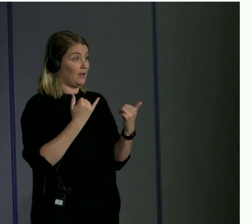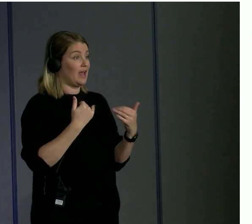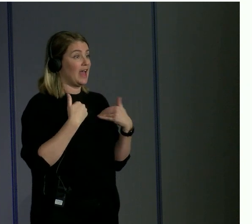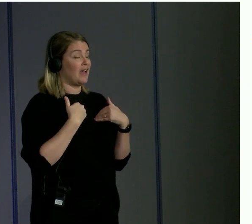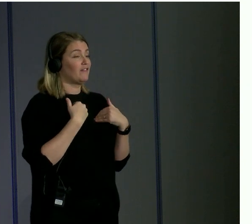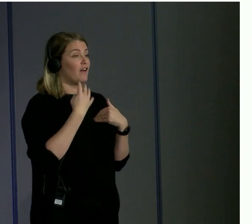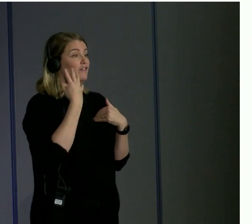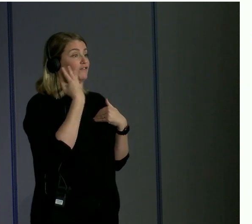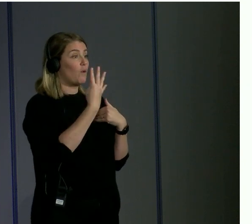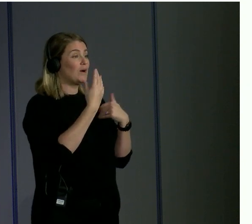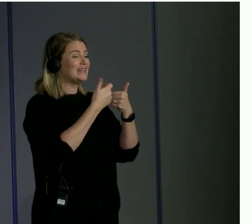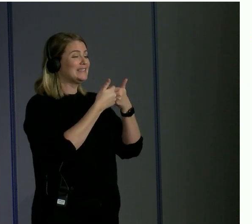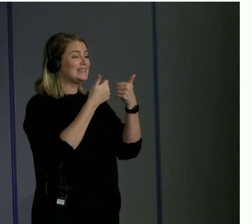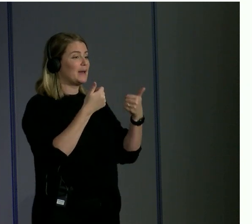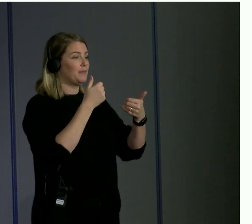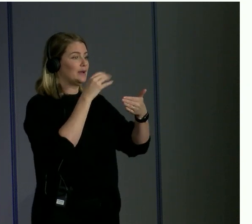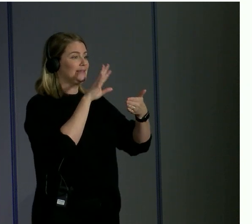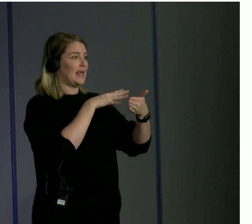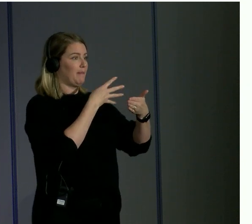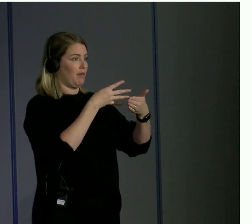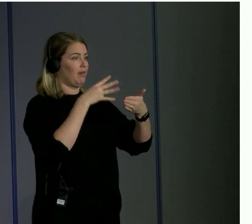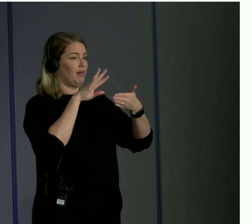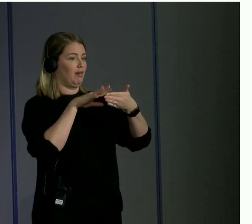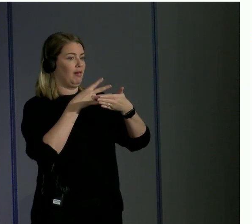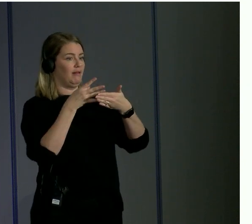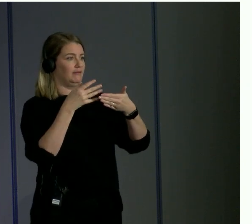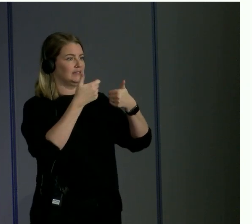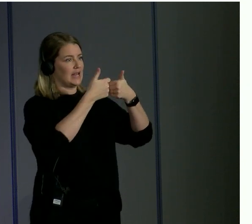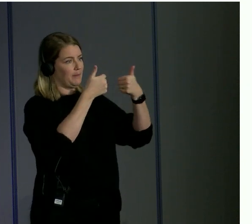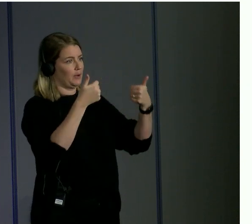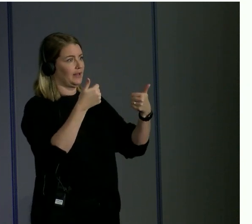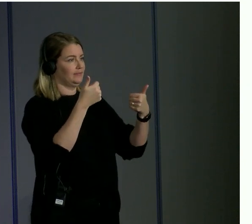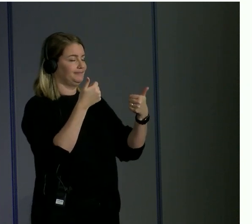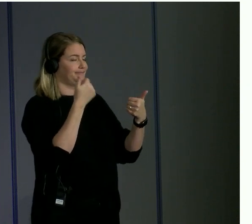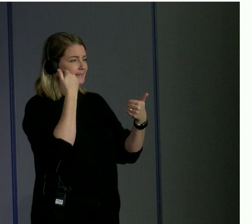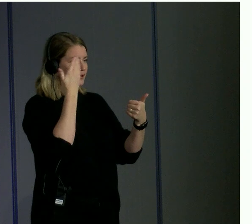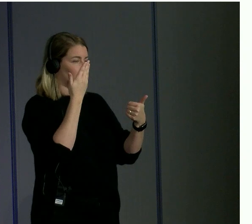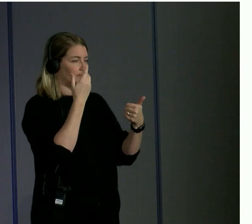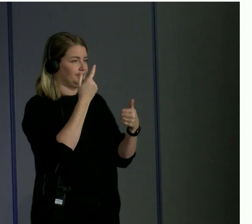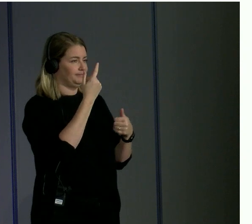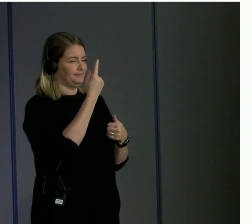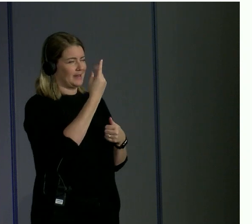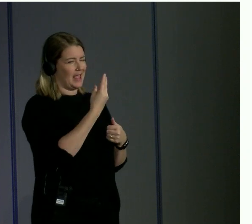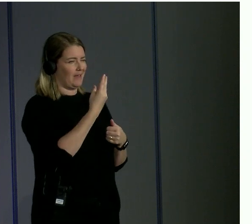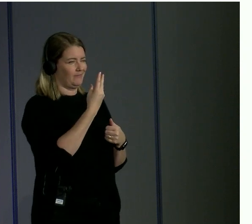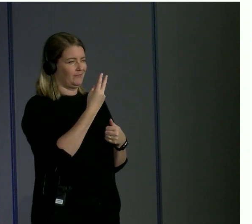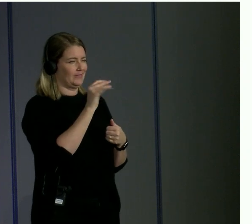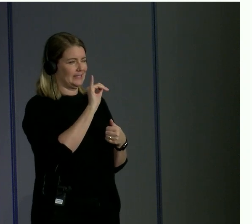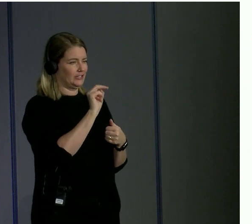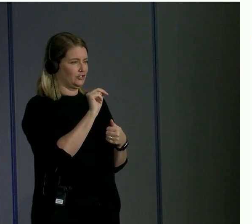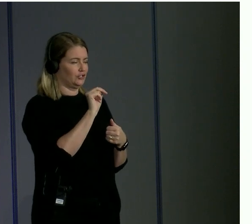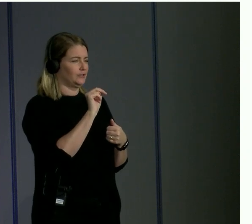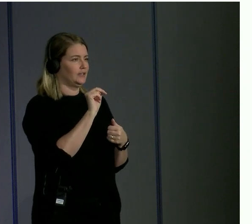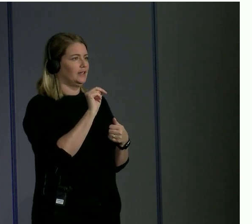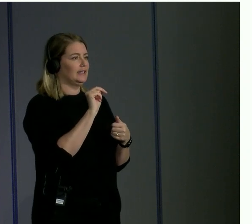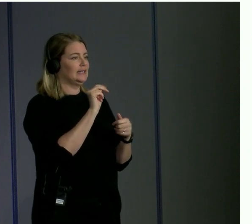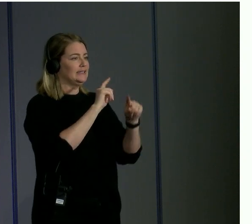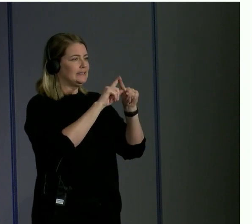four separate tables all separated by, I don't know, half an inch or so with different seats